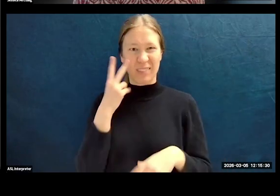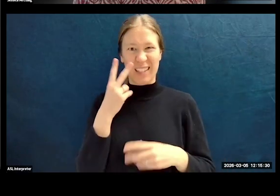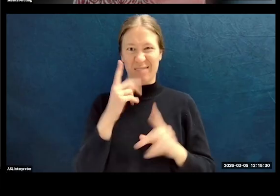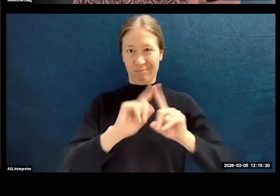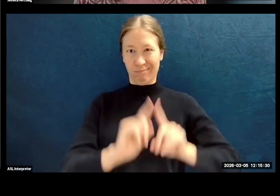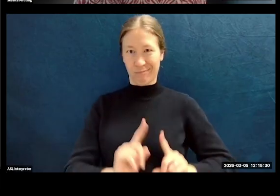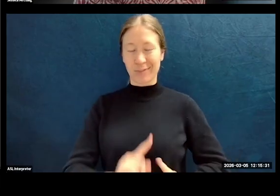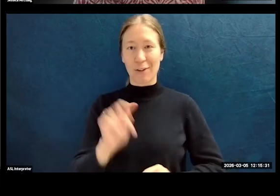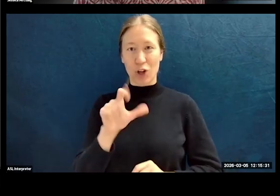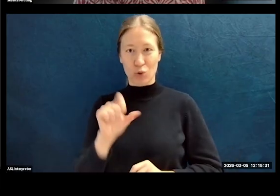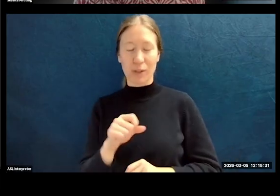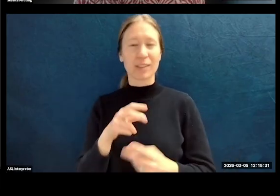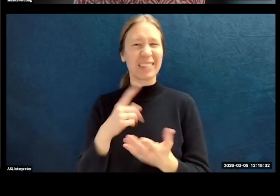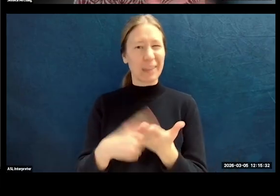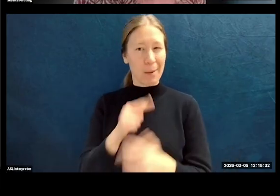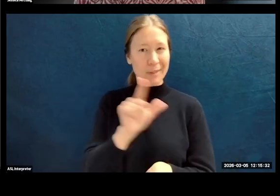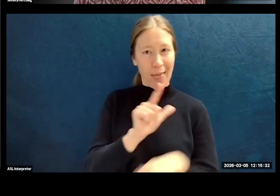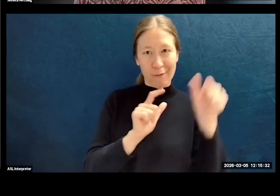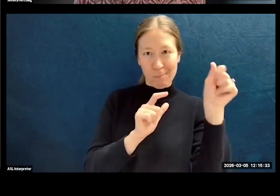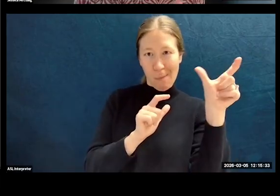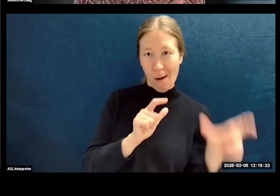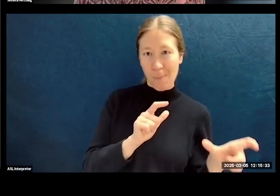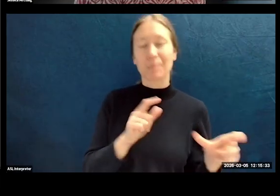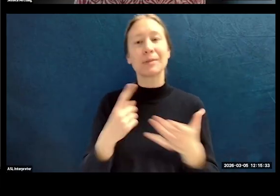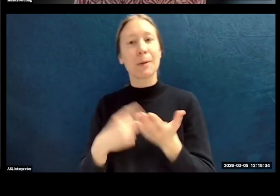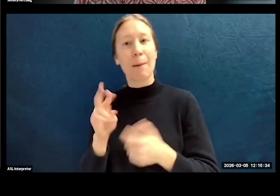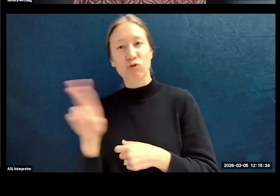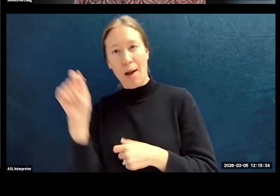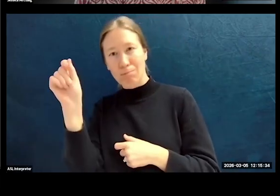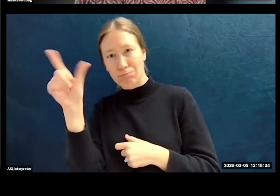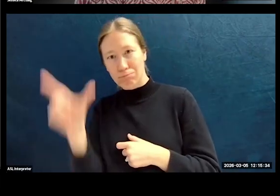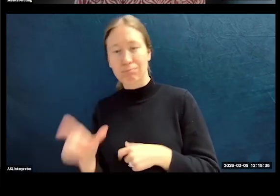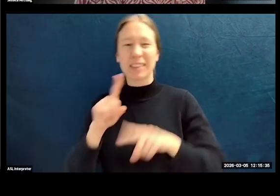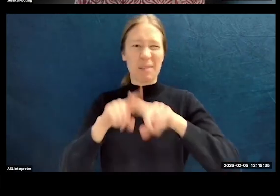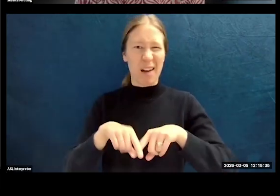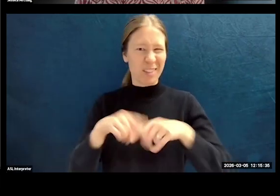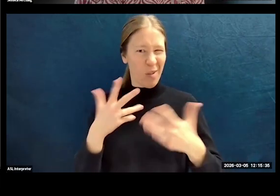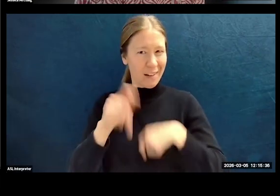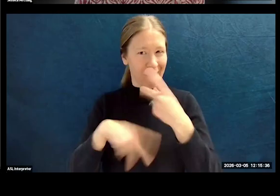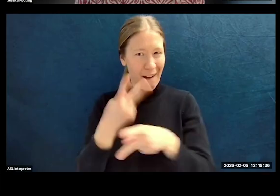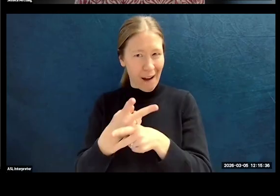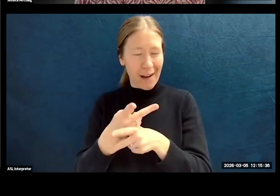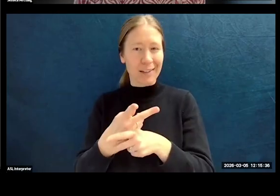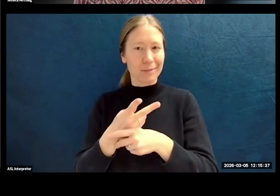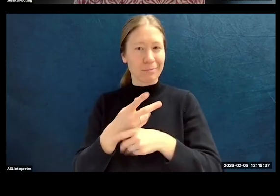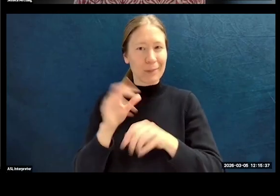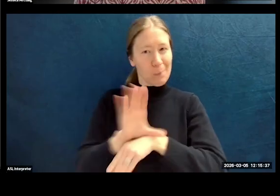in either a left or right hand side panel. This can vary depending on the type of operating system you're on. I'm on a Mac today.